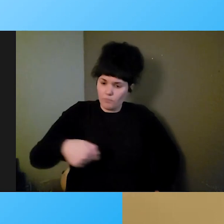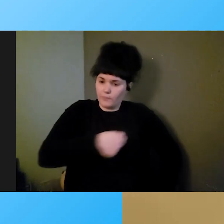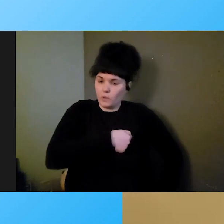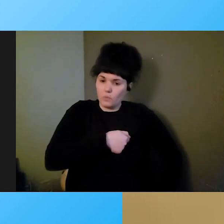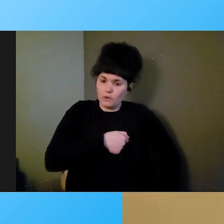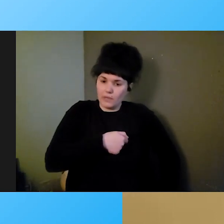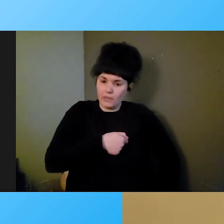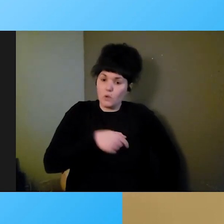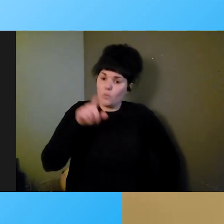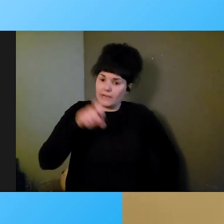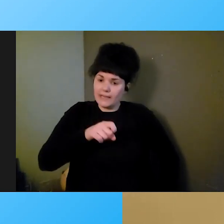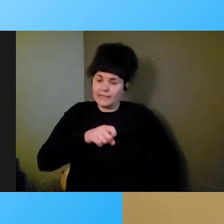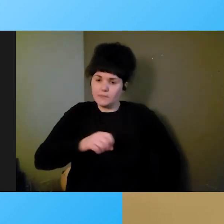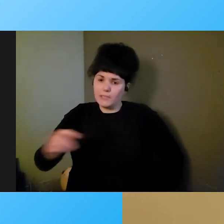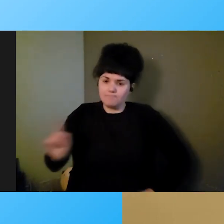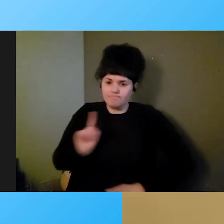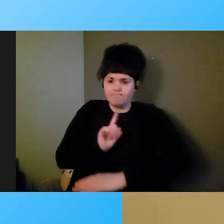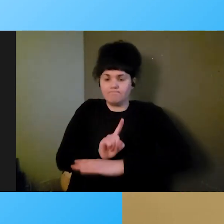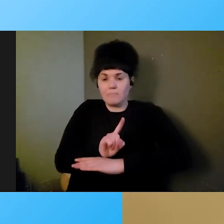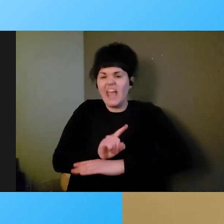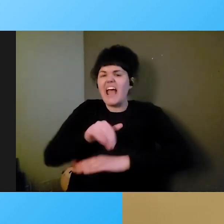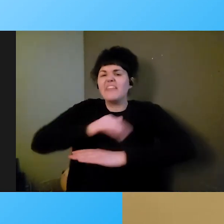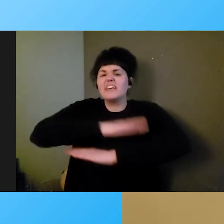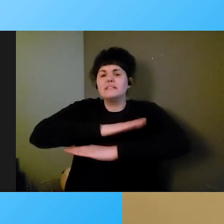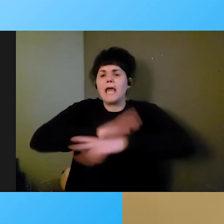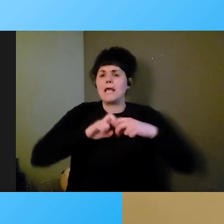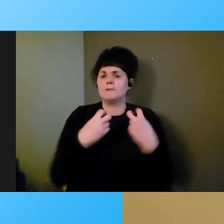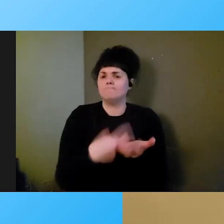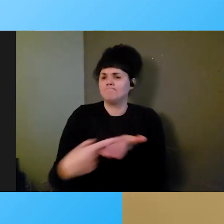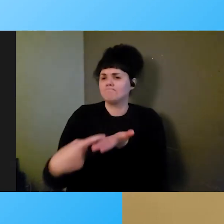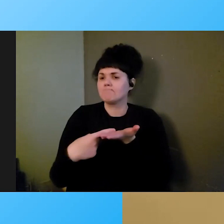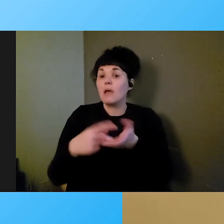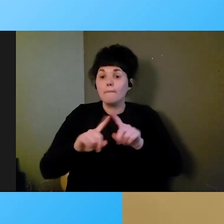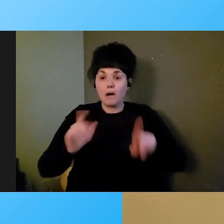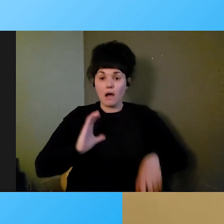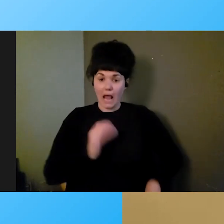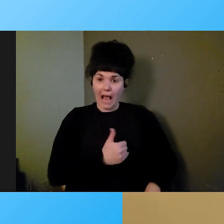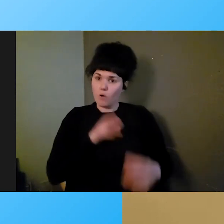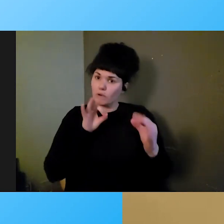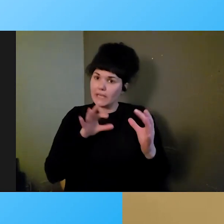table but our input as people with disabilities needs to be